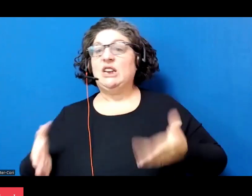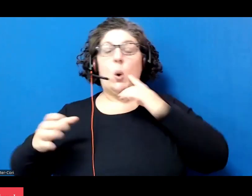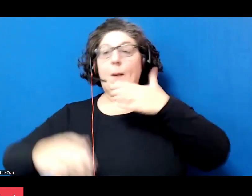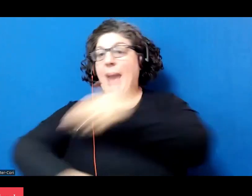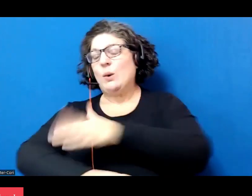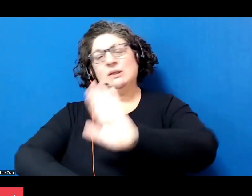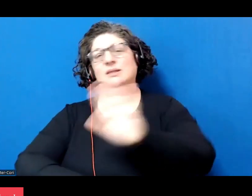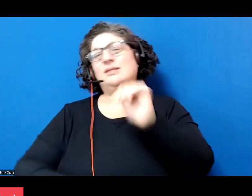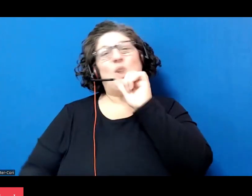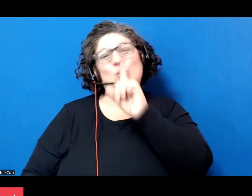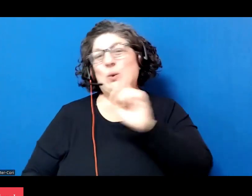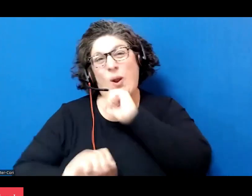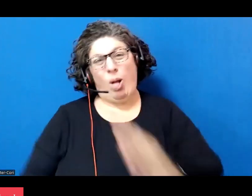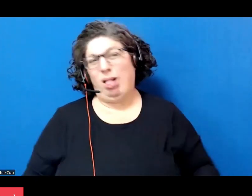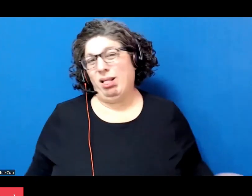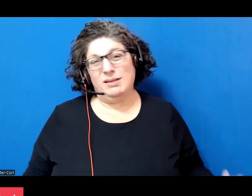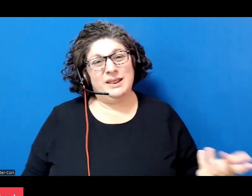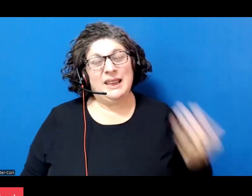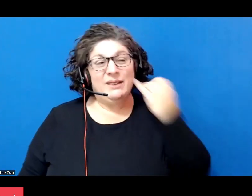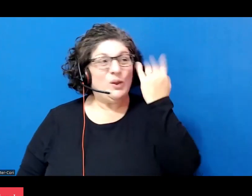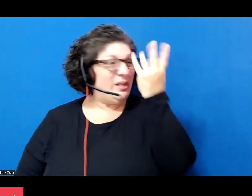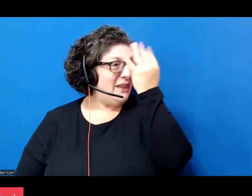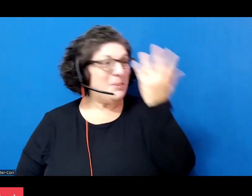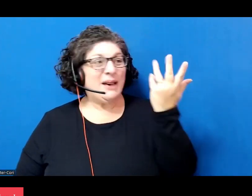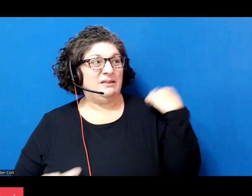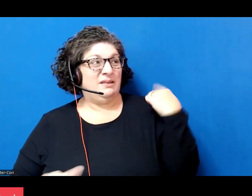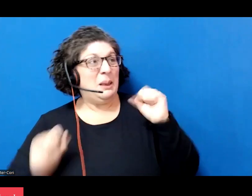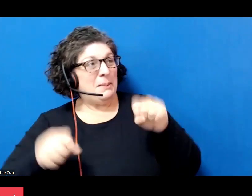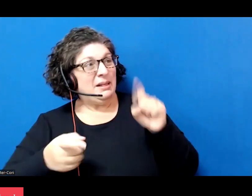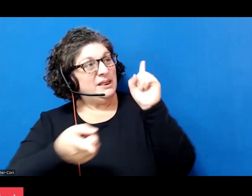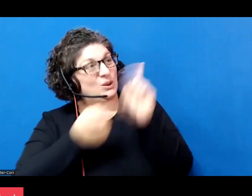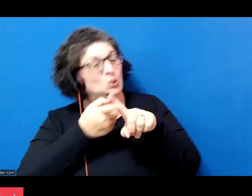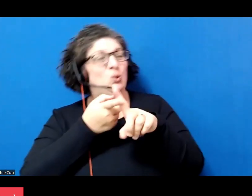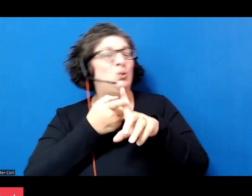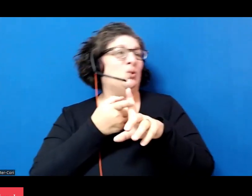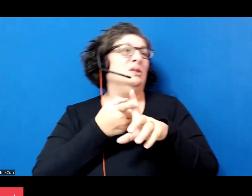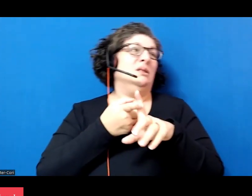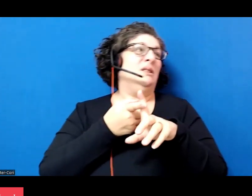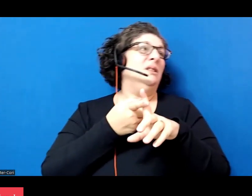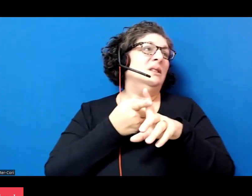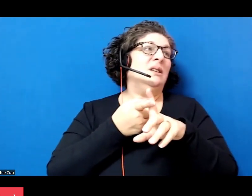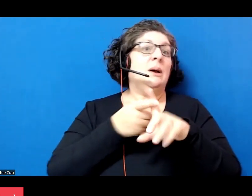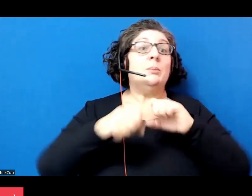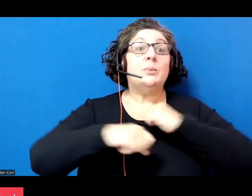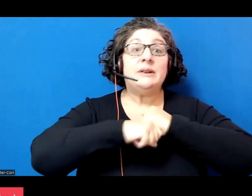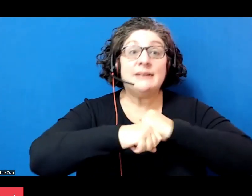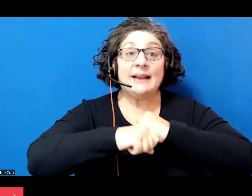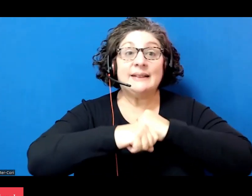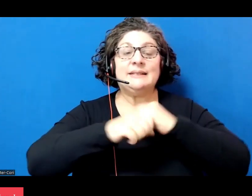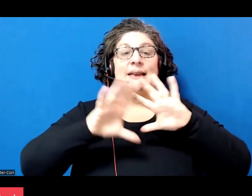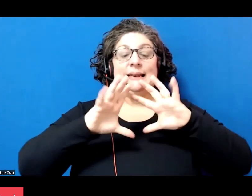And that's just not true at all.If we think about the ability to protect and contain people